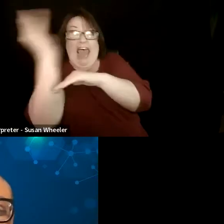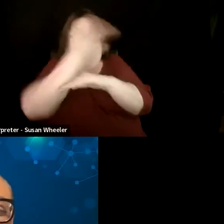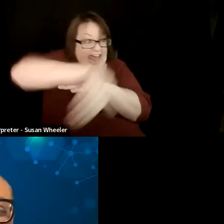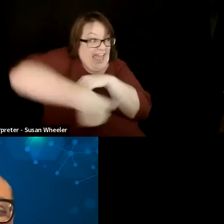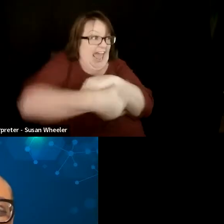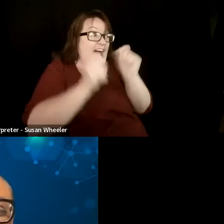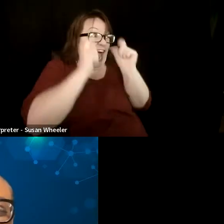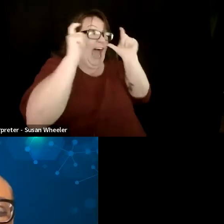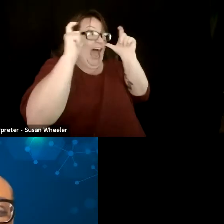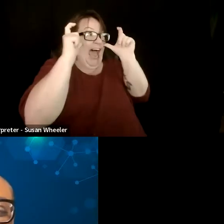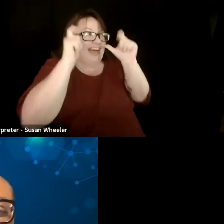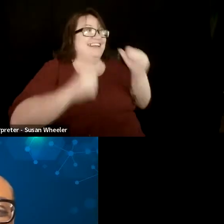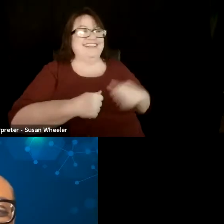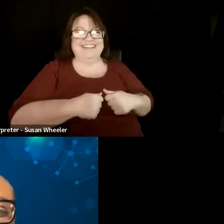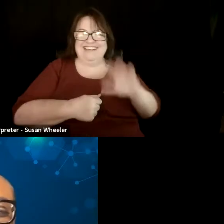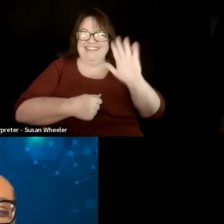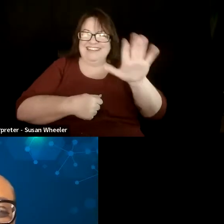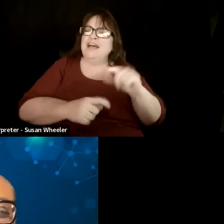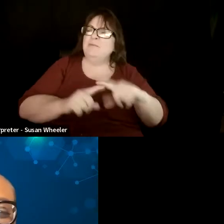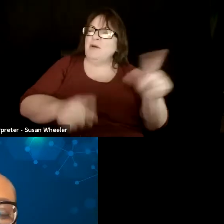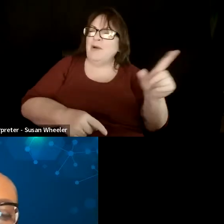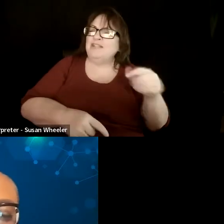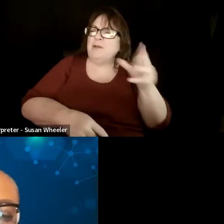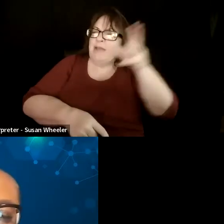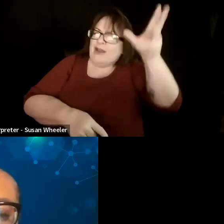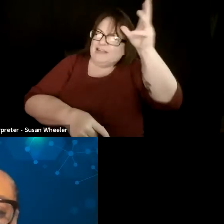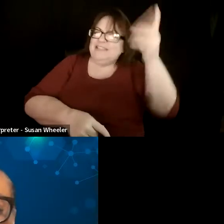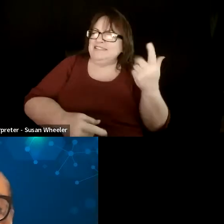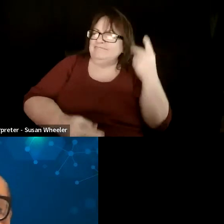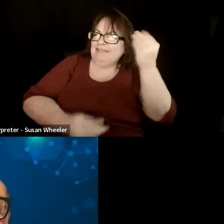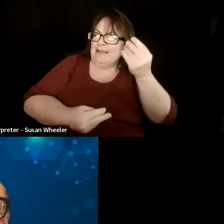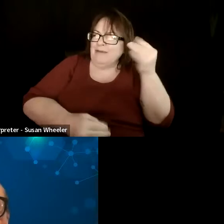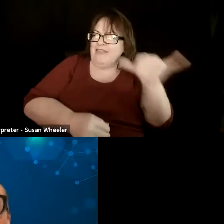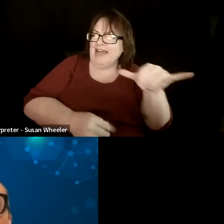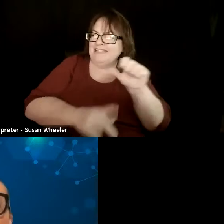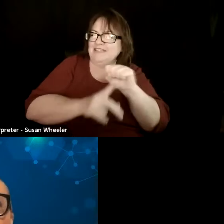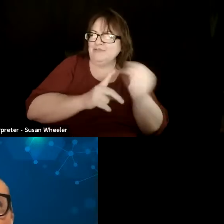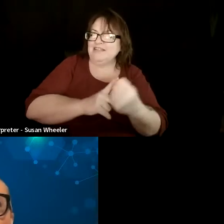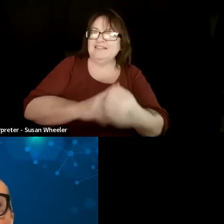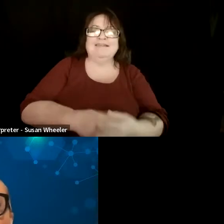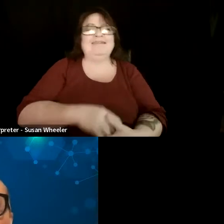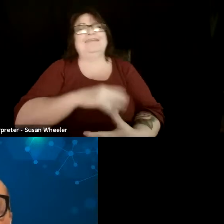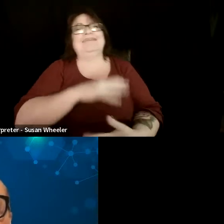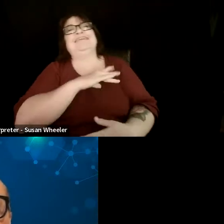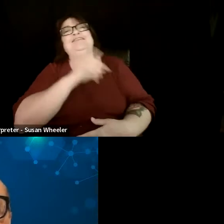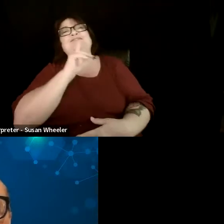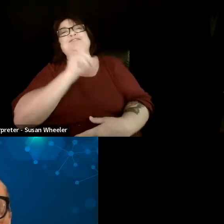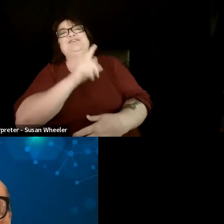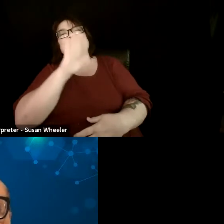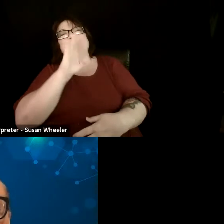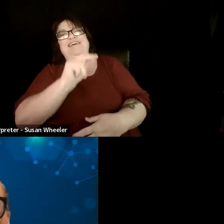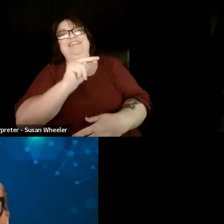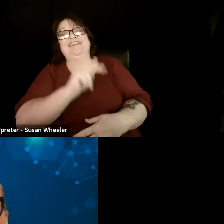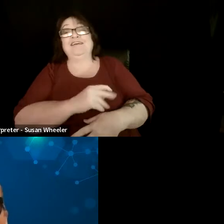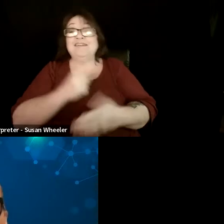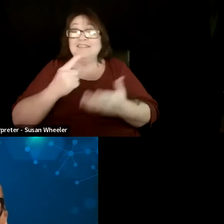and everybody be thinking about in a situation like that? Sure, sure. Absolutely, Ben. You know, there are sometimes production needs,